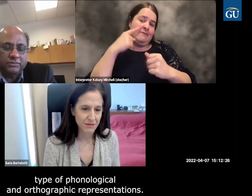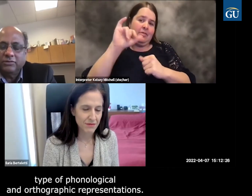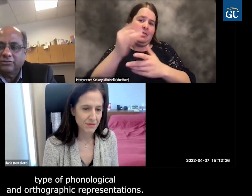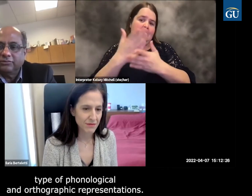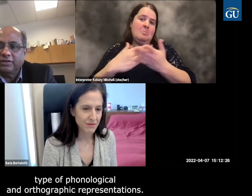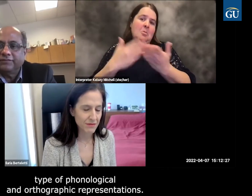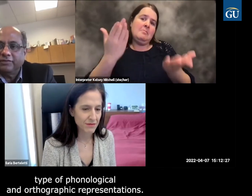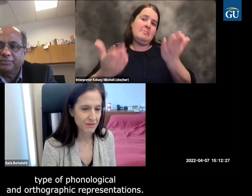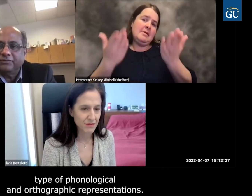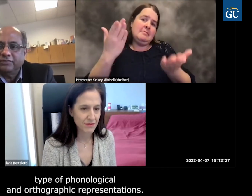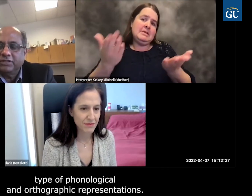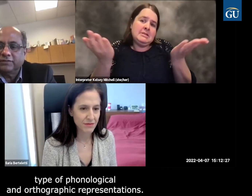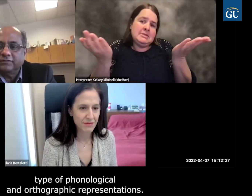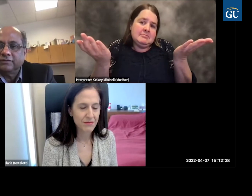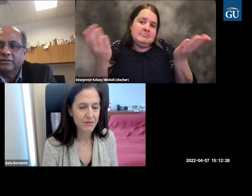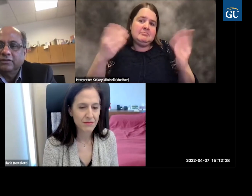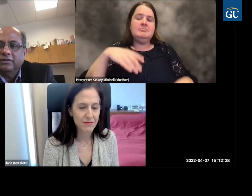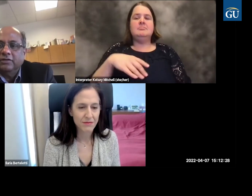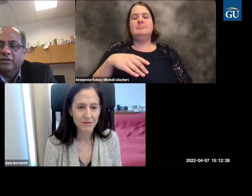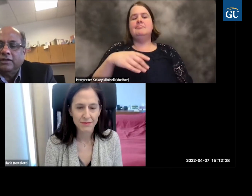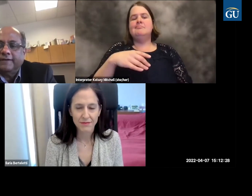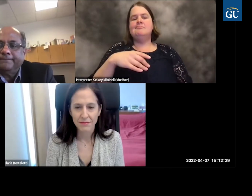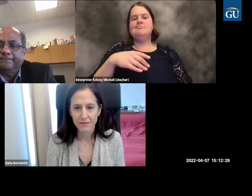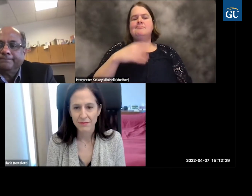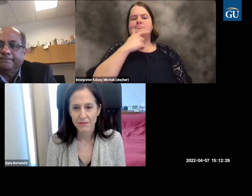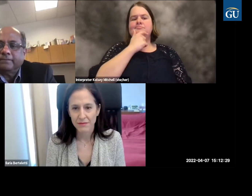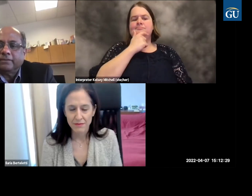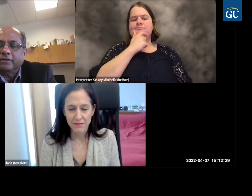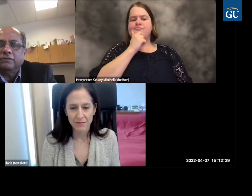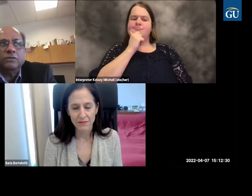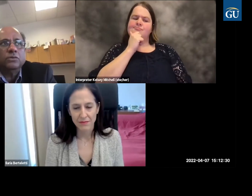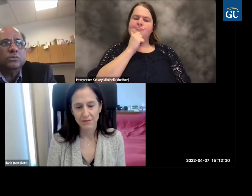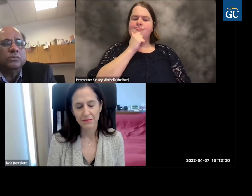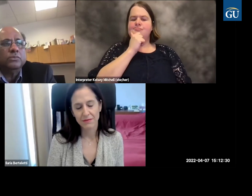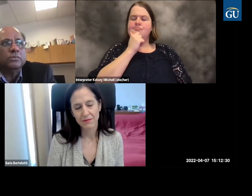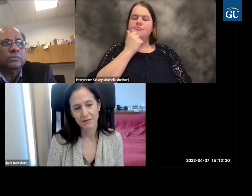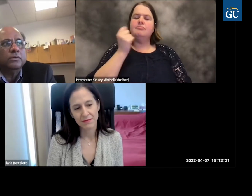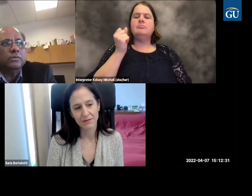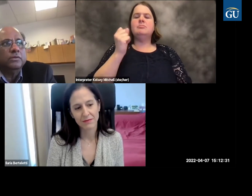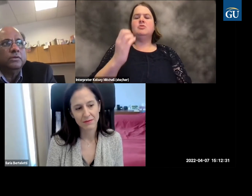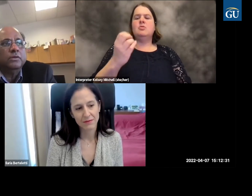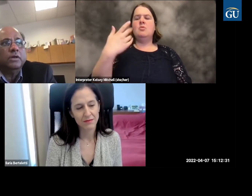and orthographic representations um so